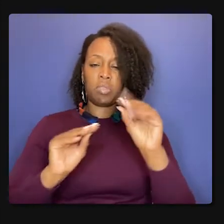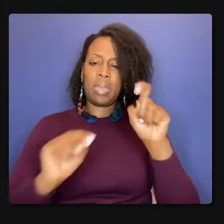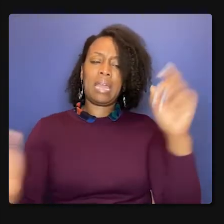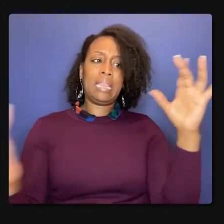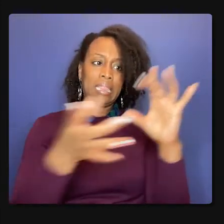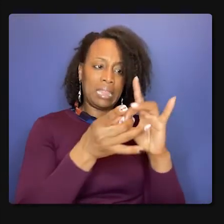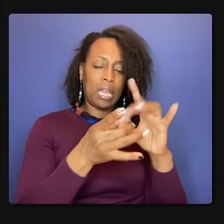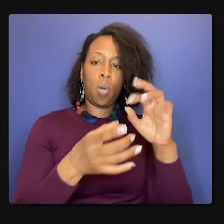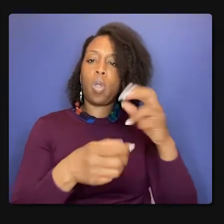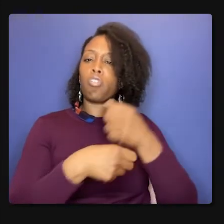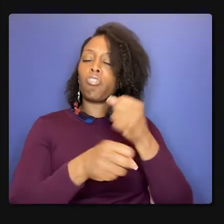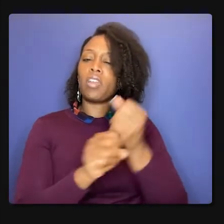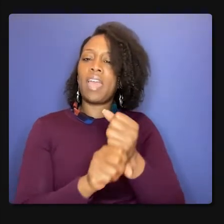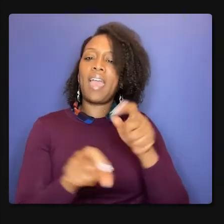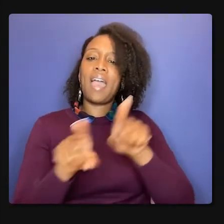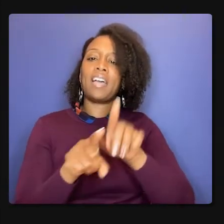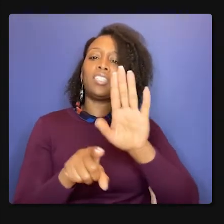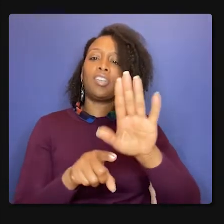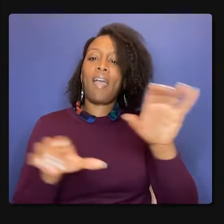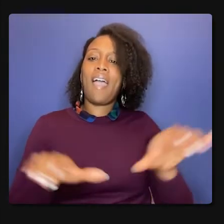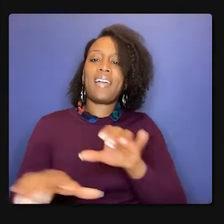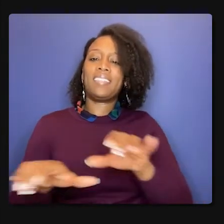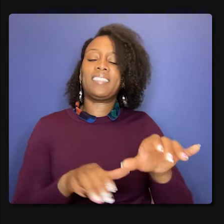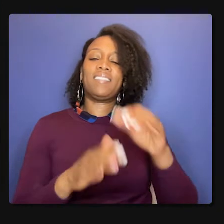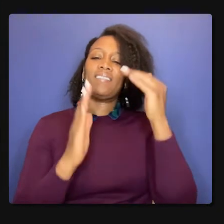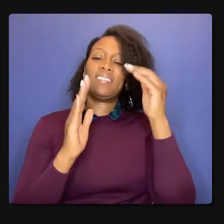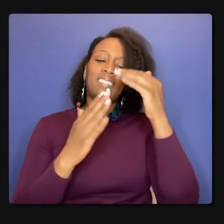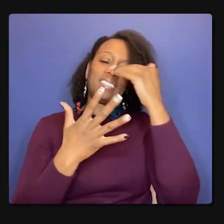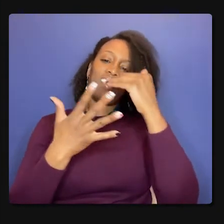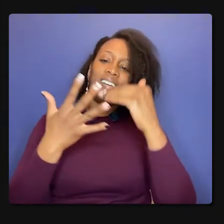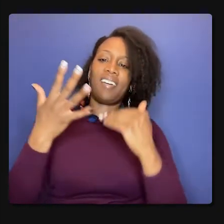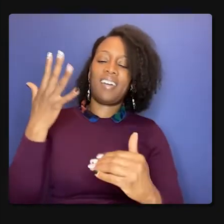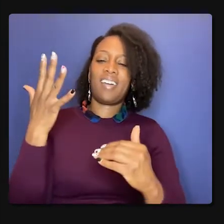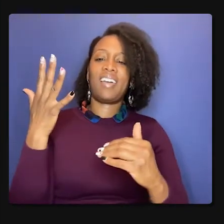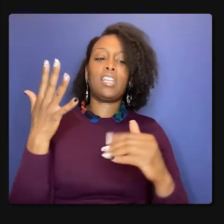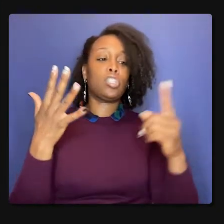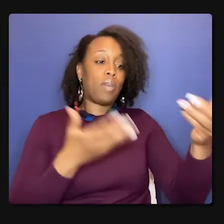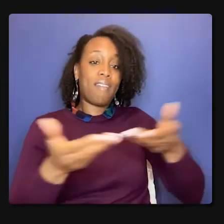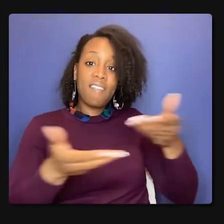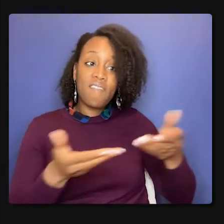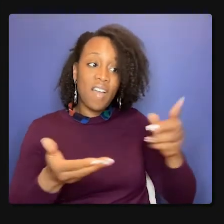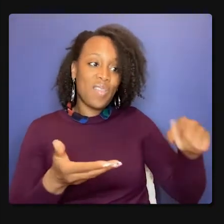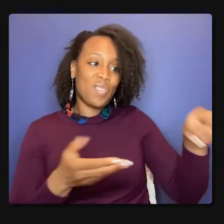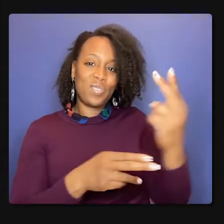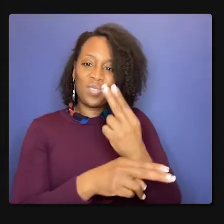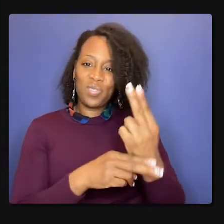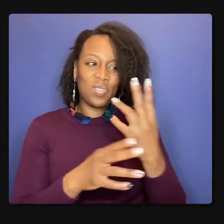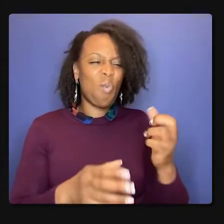you can link or create an Azure Active Directory tenant at this point, to invite or add those users